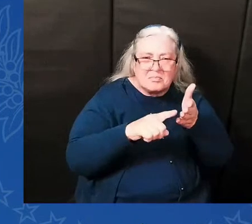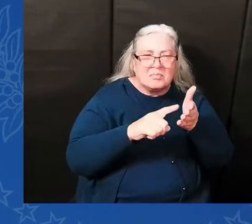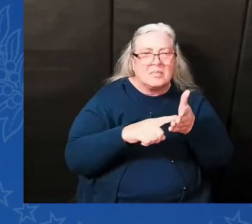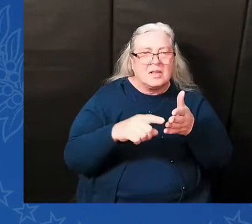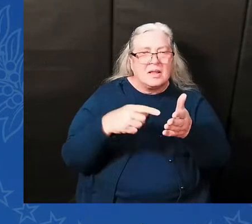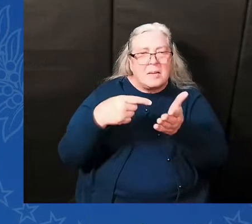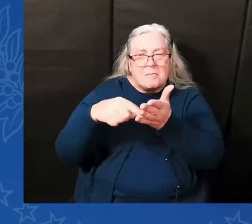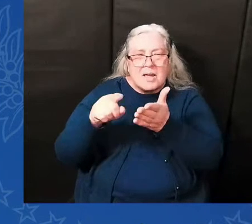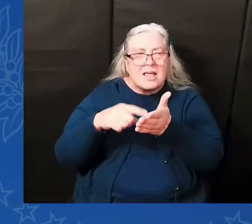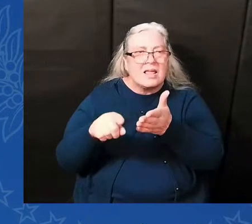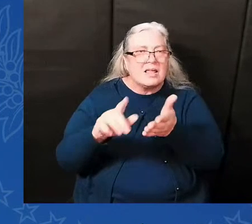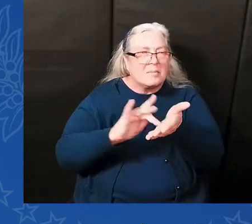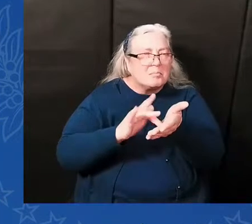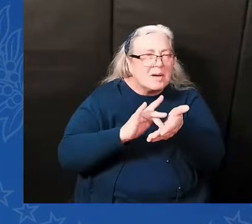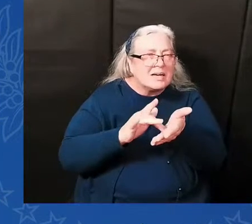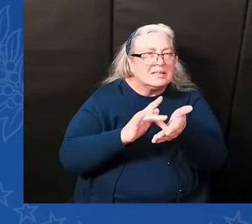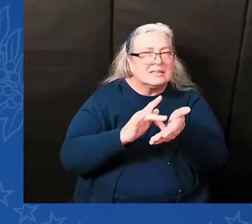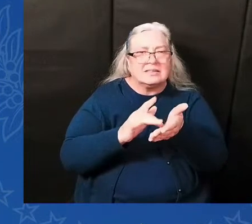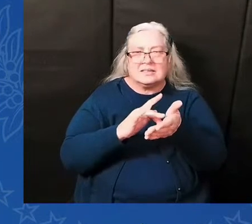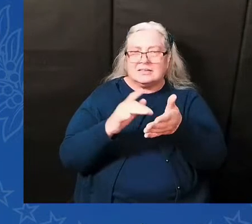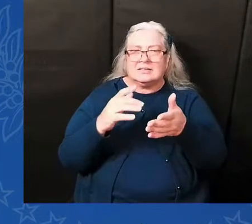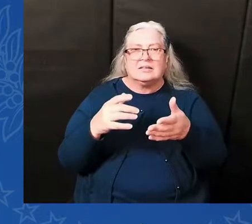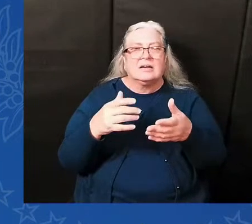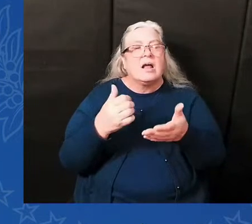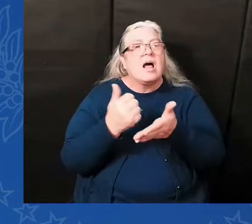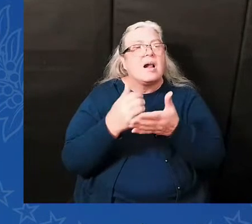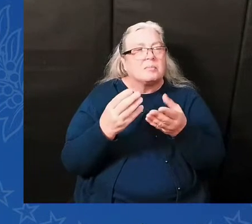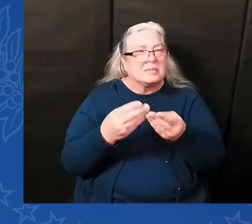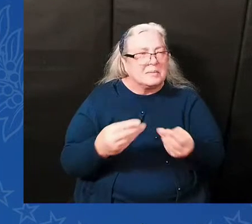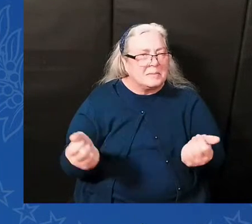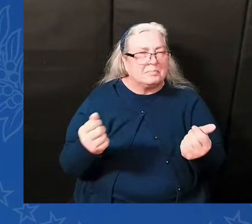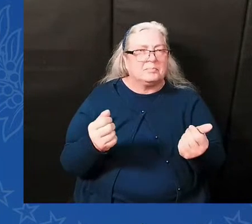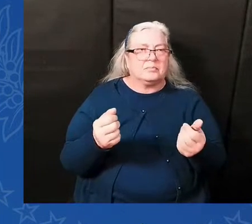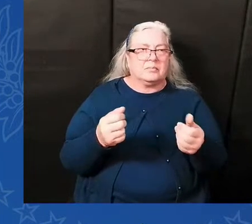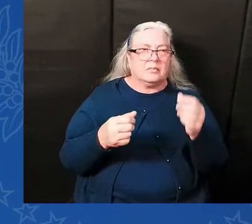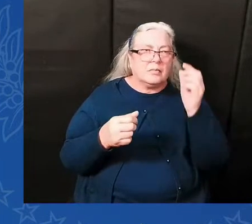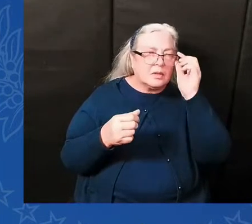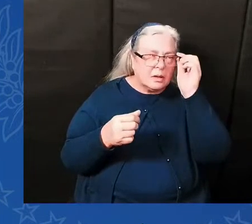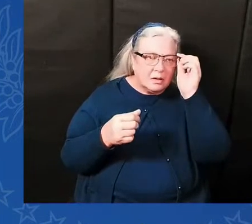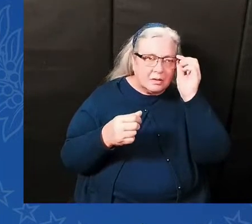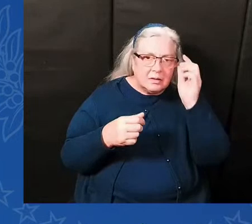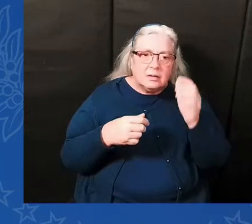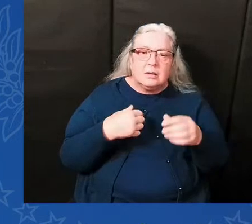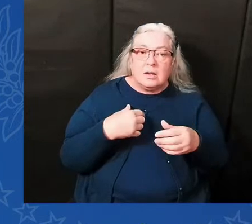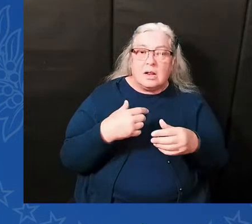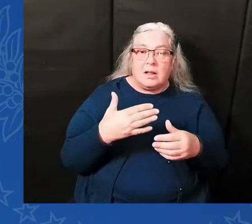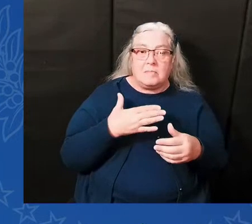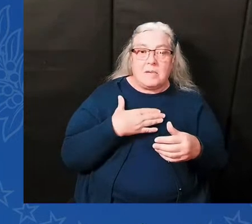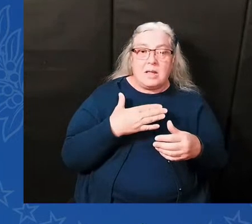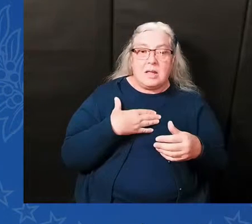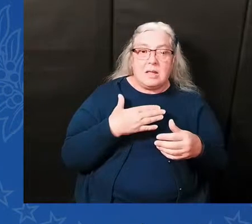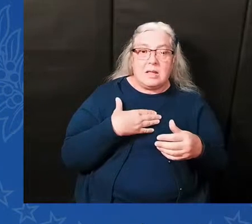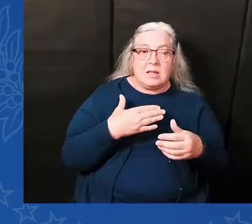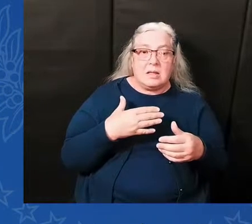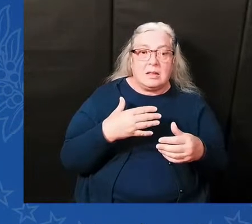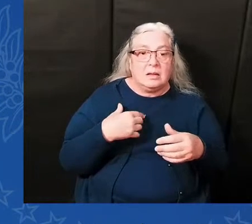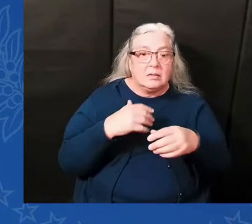We passed the PACT Act as part of my Unity Agenda to help veterans, like my son, exposed to toxic materials